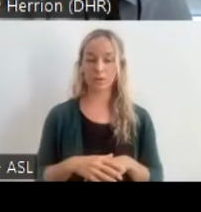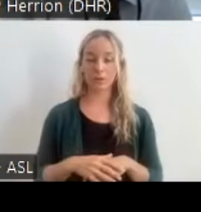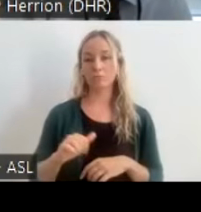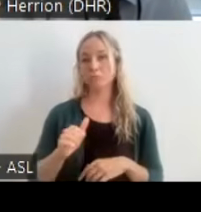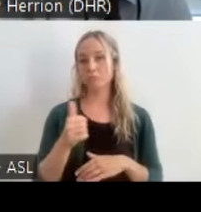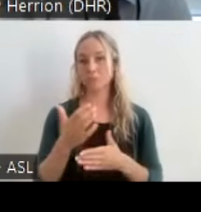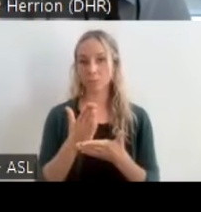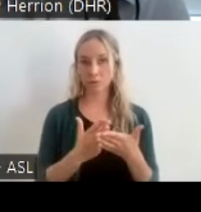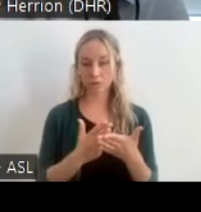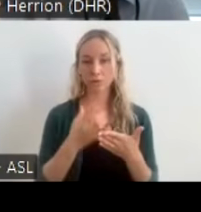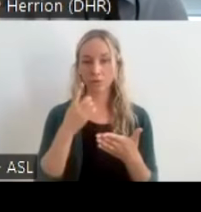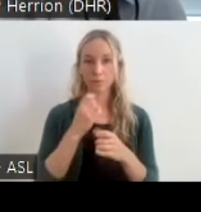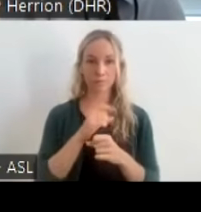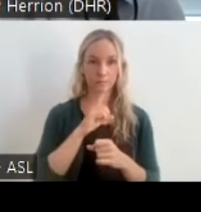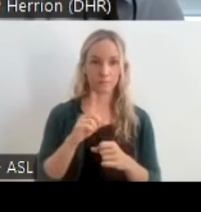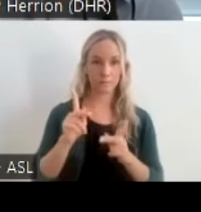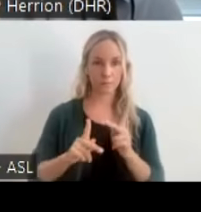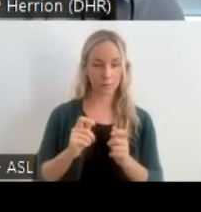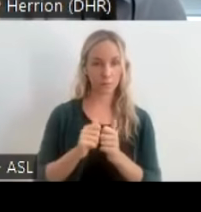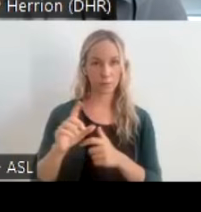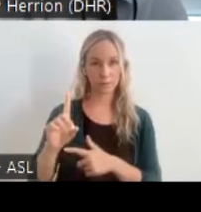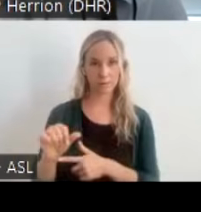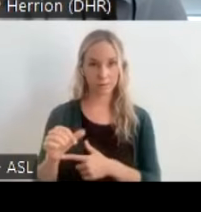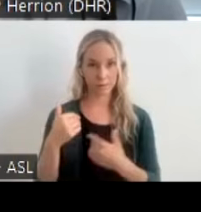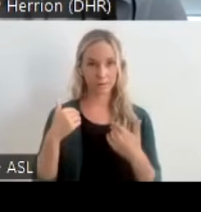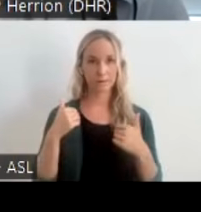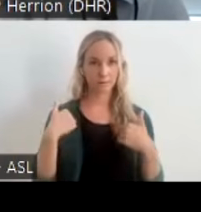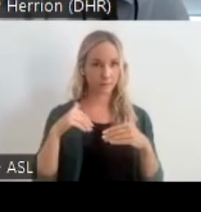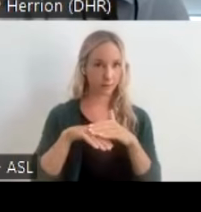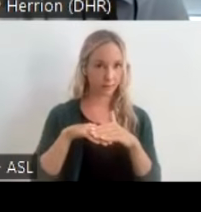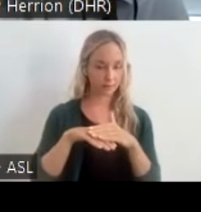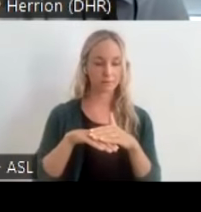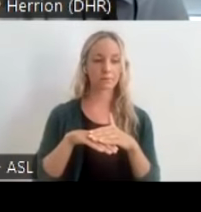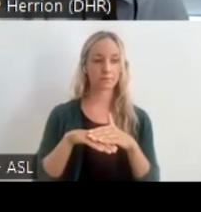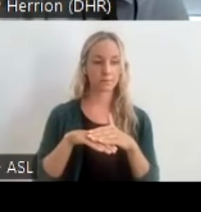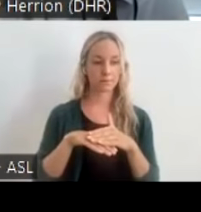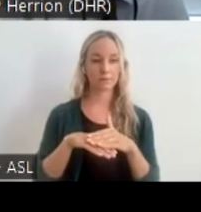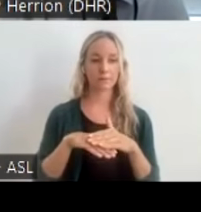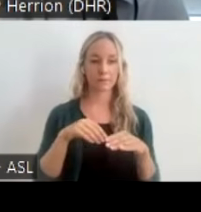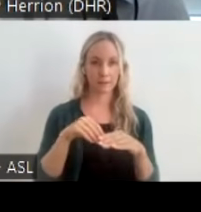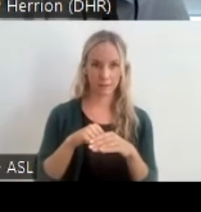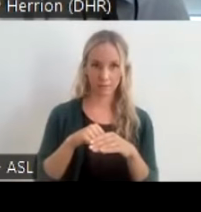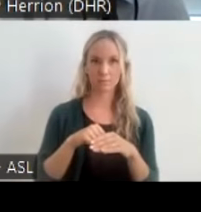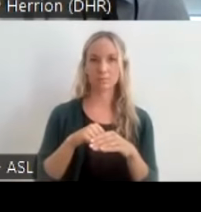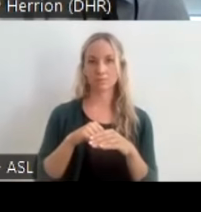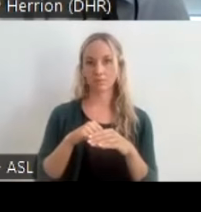, So here we're talking about removing architectural barriers where it is readily achievable to do so in order